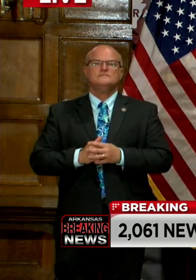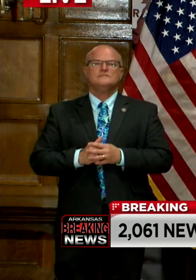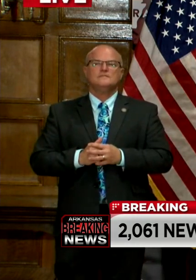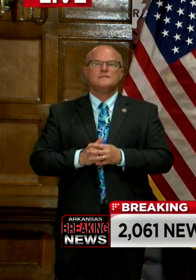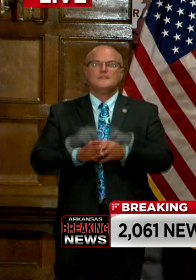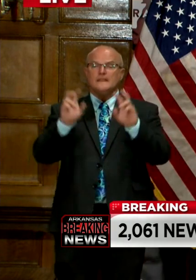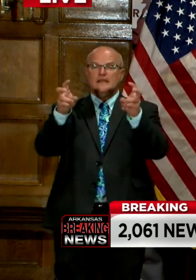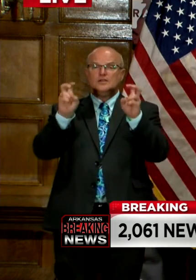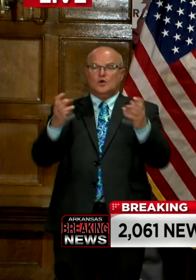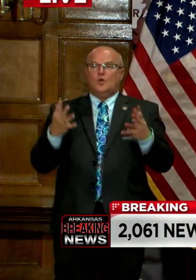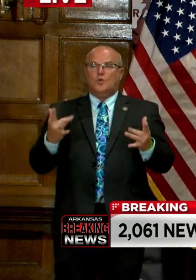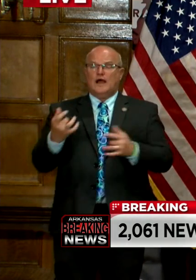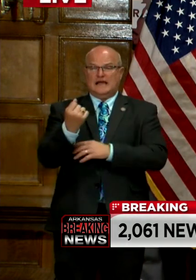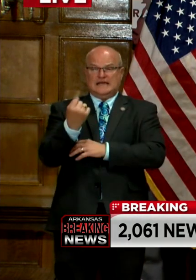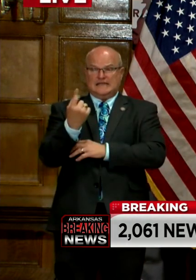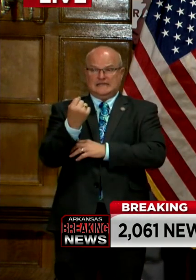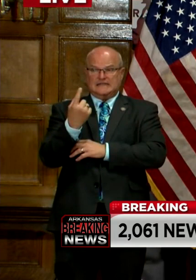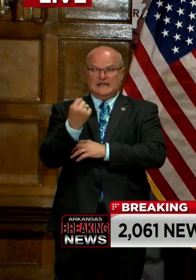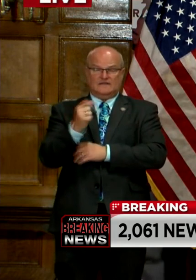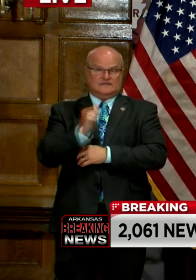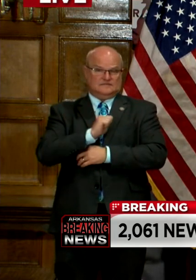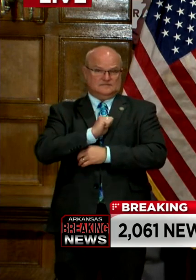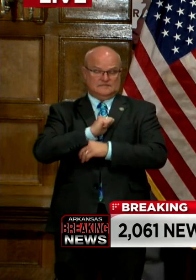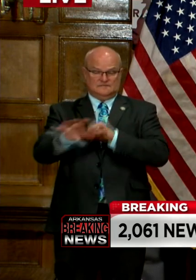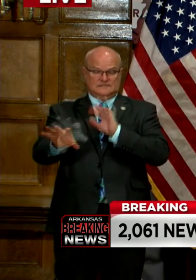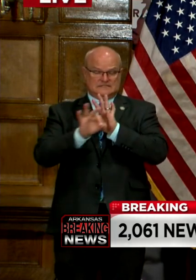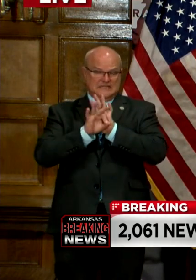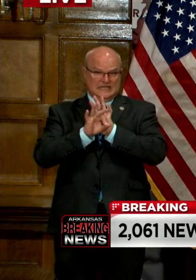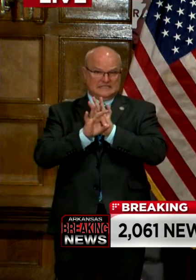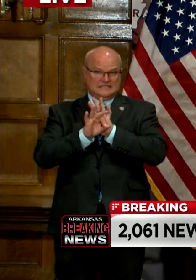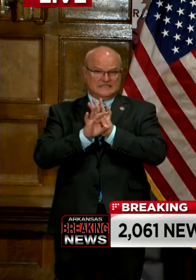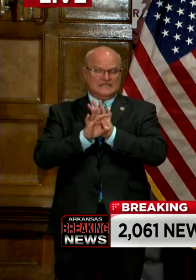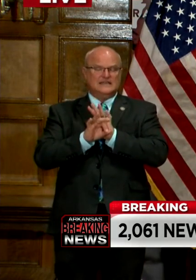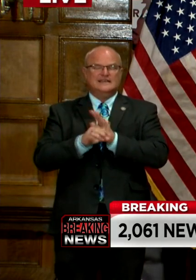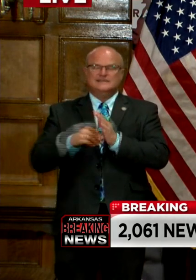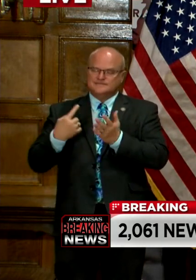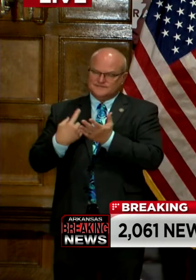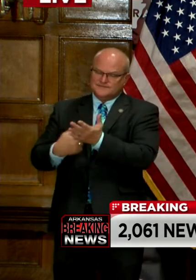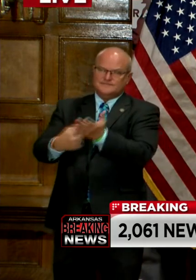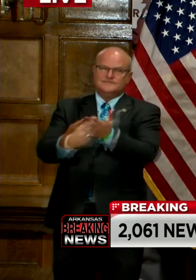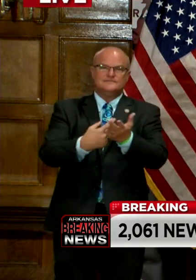WATCHING FOR TO REVISIT WHETHER THERE NEED IT'S BE MORE RESTRICTIONS?